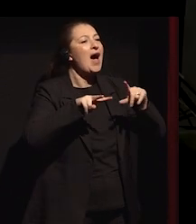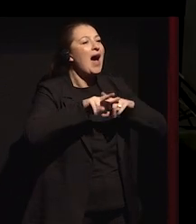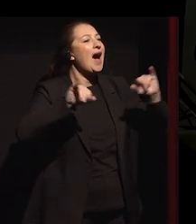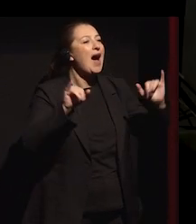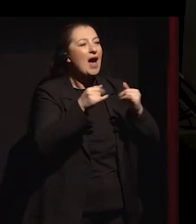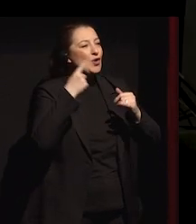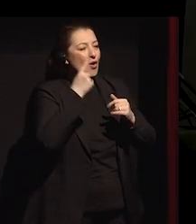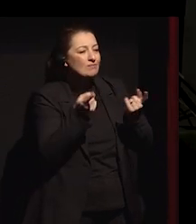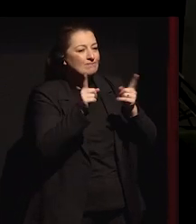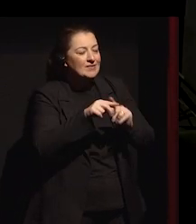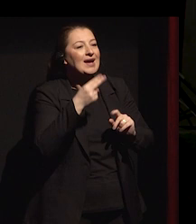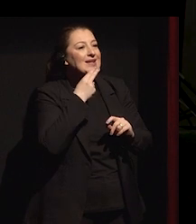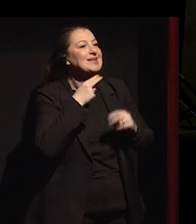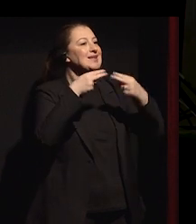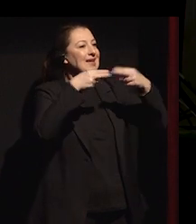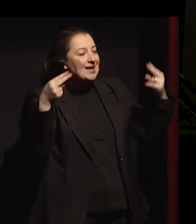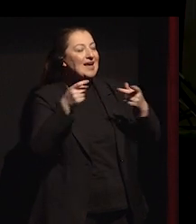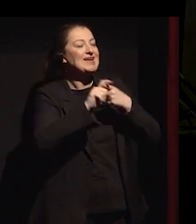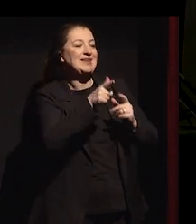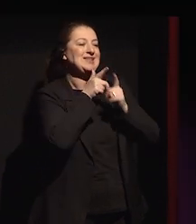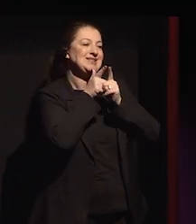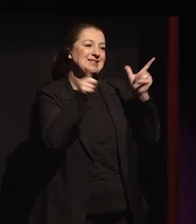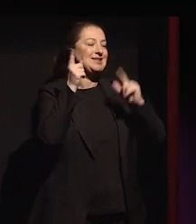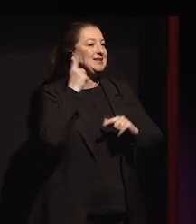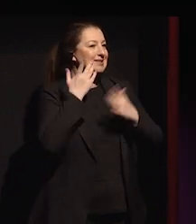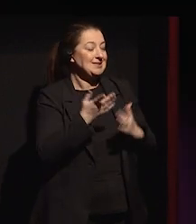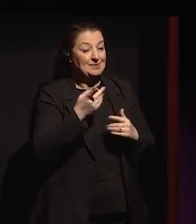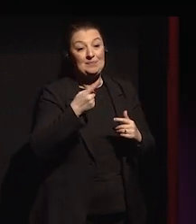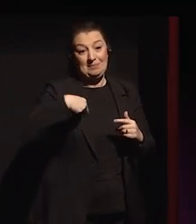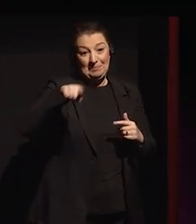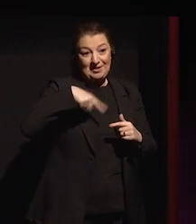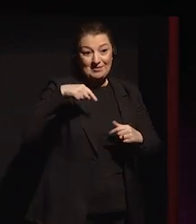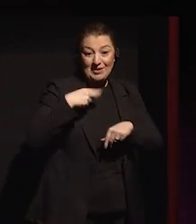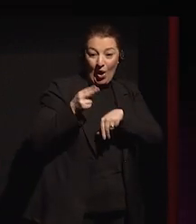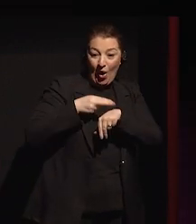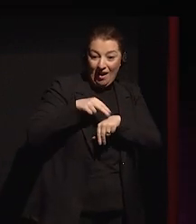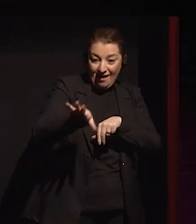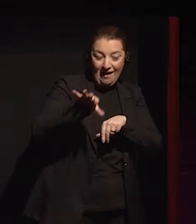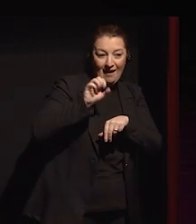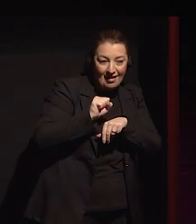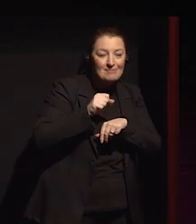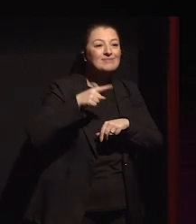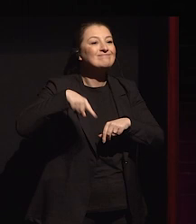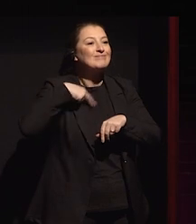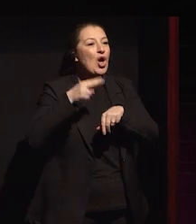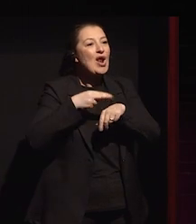of the cultural and artistic expression. We have lively emotions and we look forward